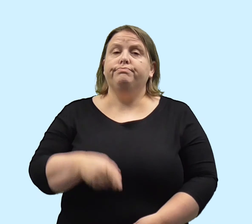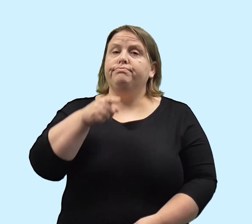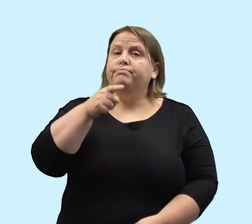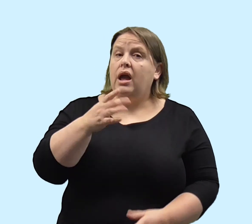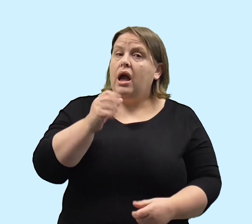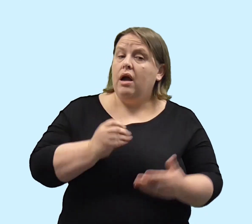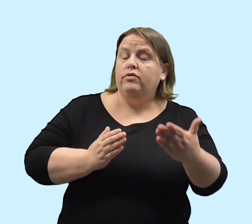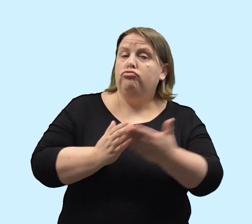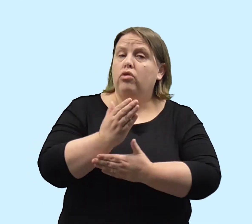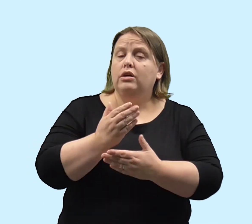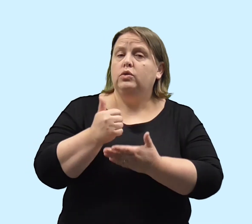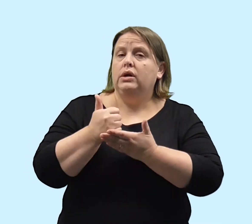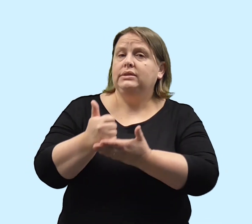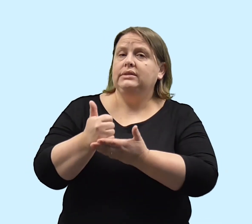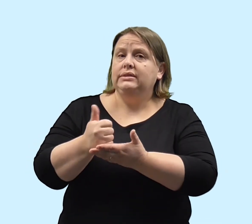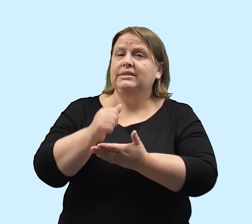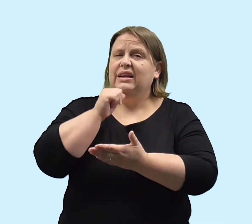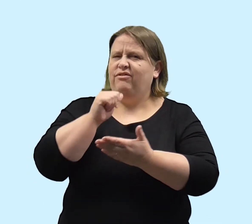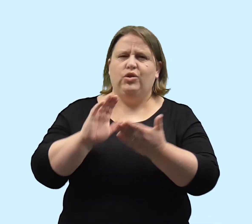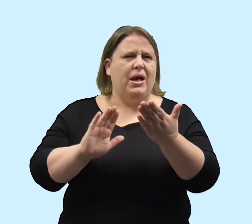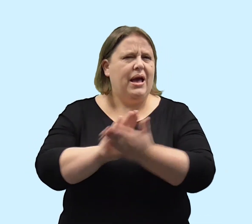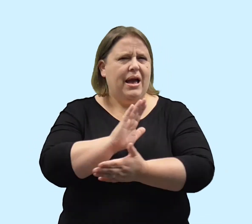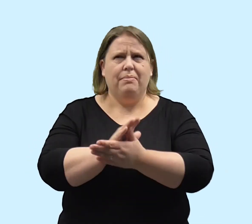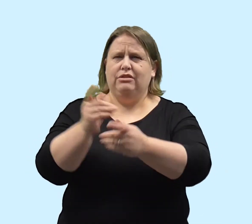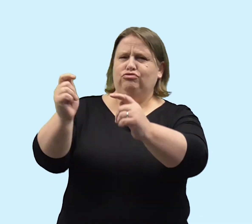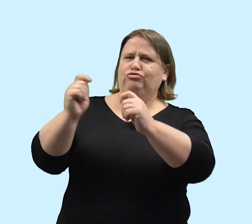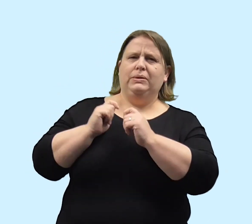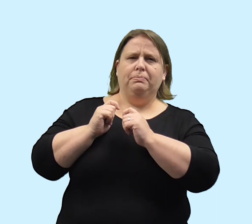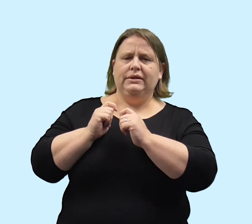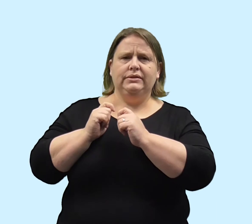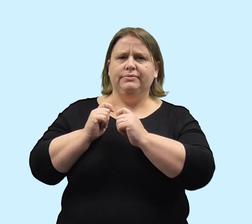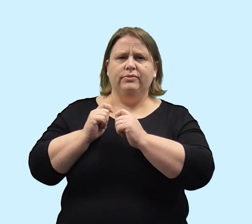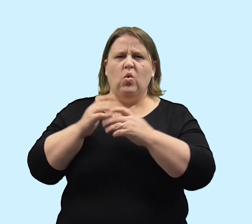You have the right to assistance if you are not happy with the way you are treated,